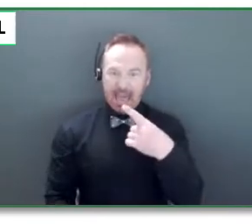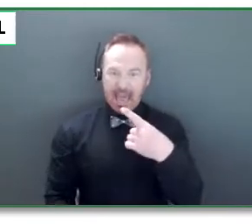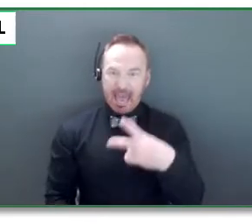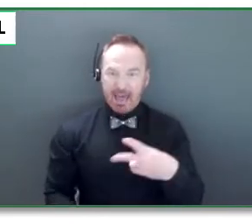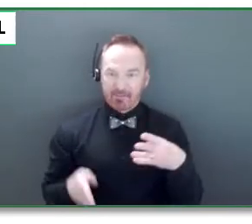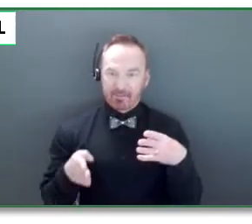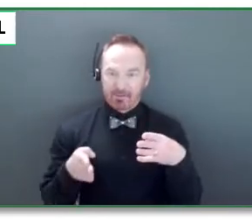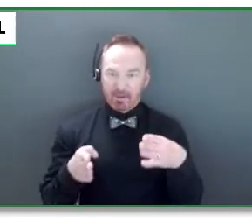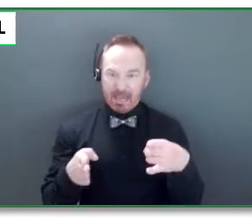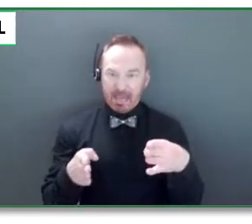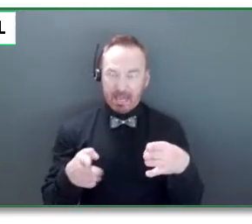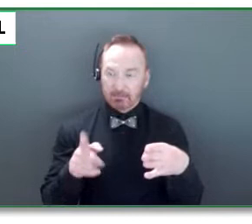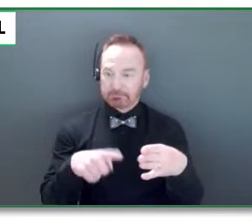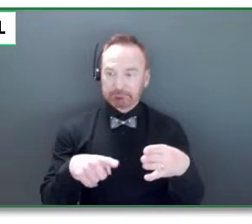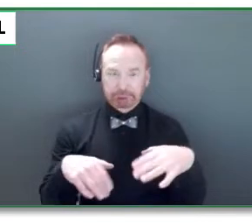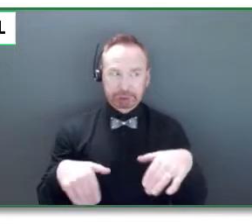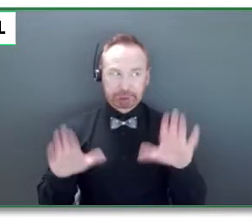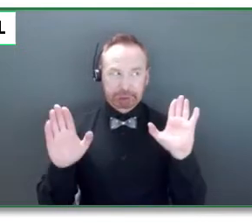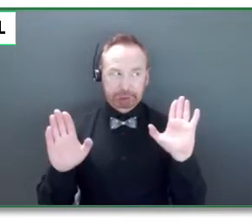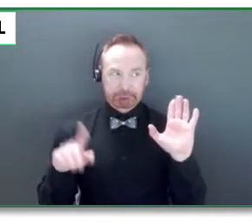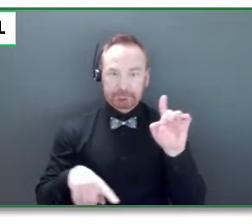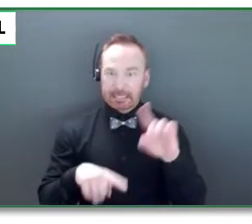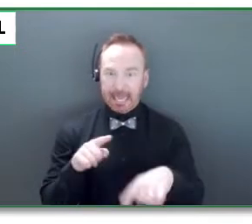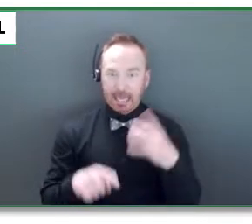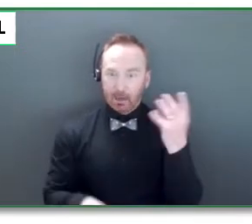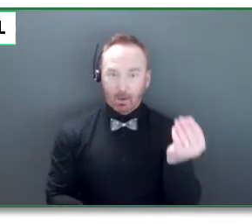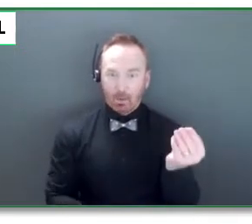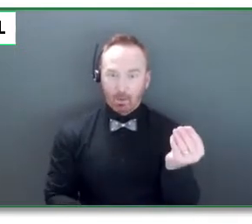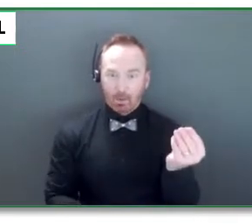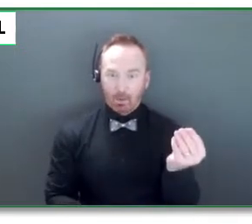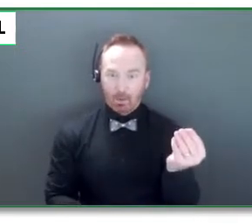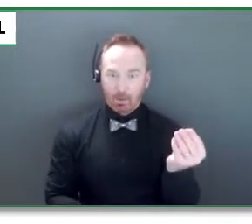they just didn't notice that they're getting older or that it's more